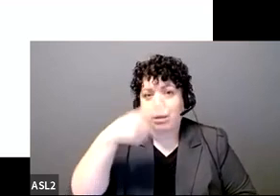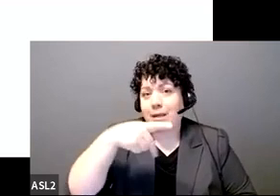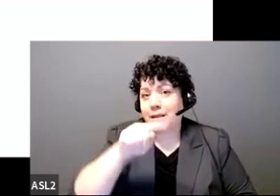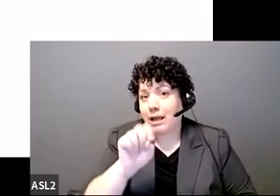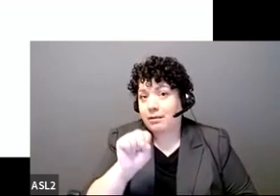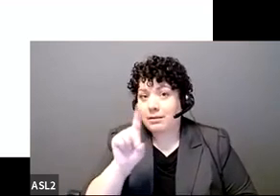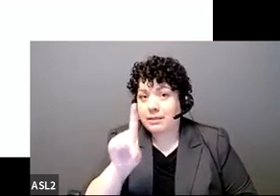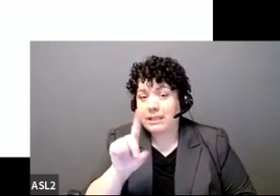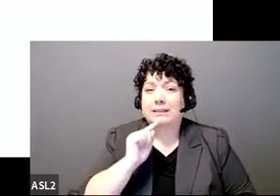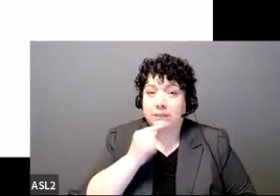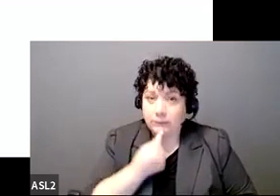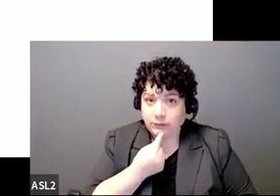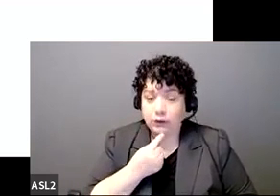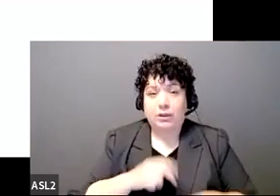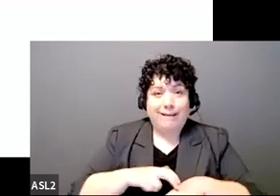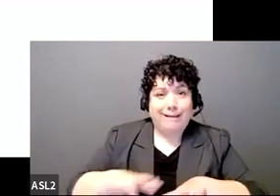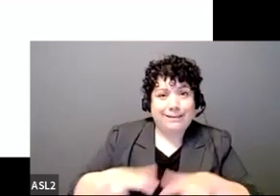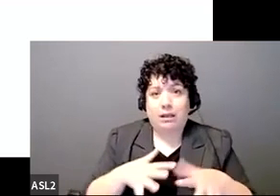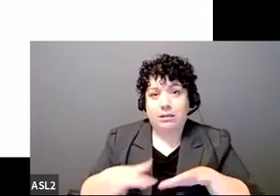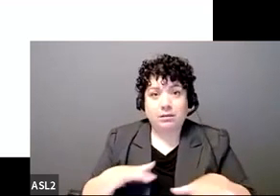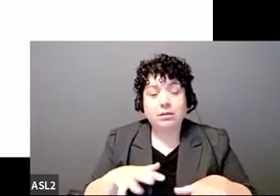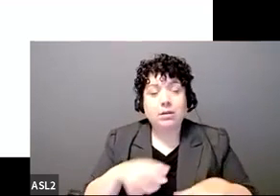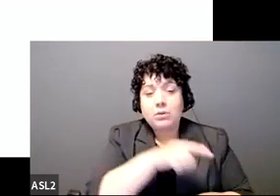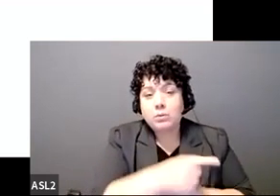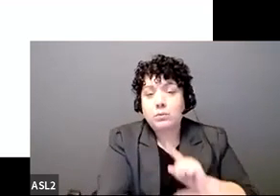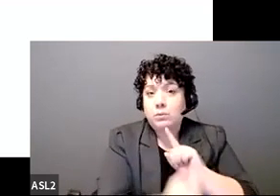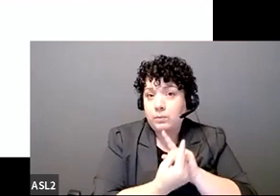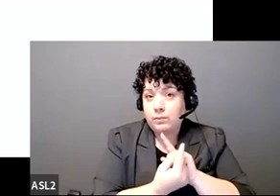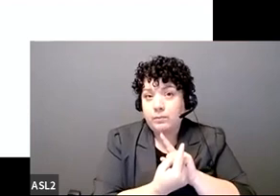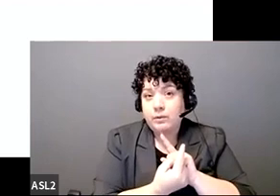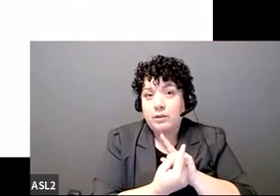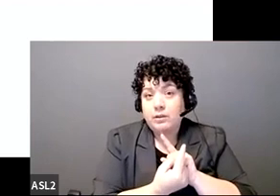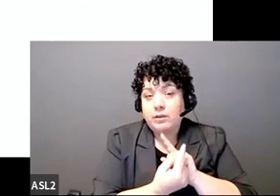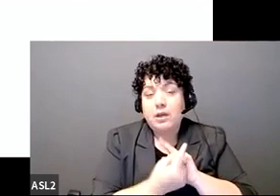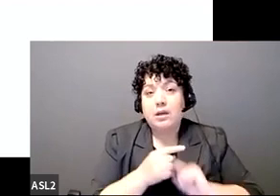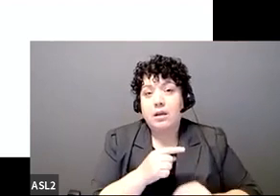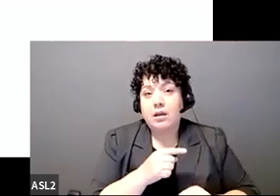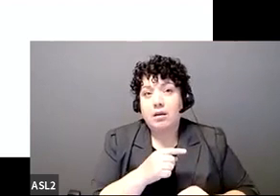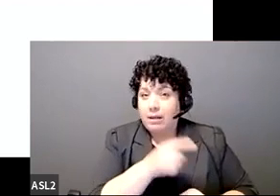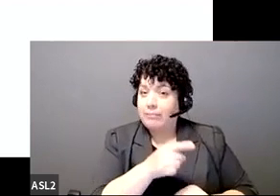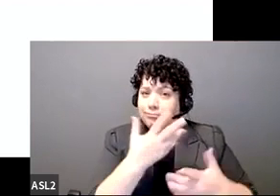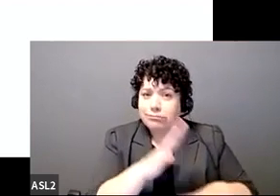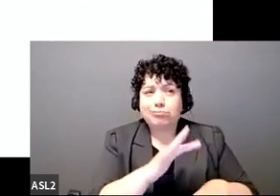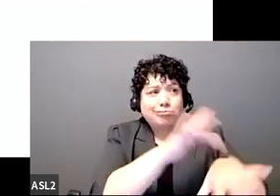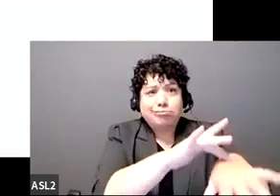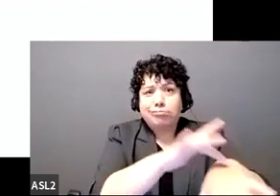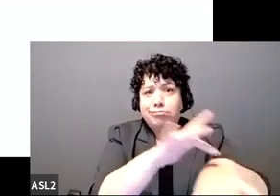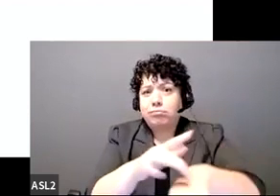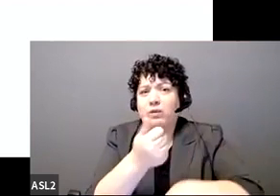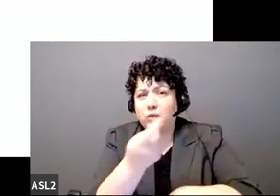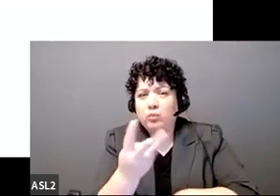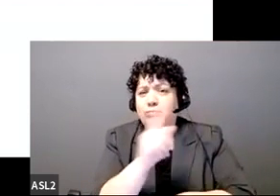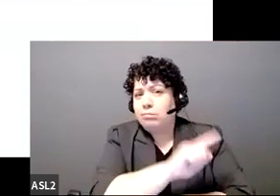anxiety so when he came in actually he had gone to a couple other places and to be honest with you